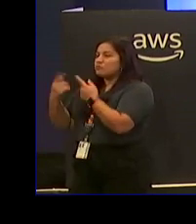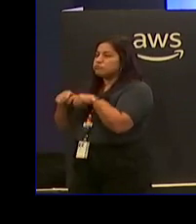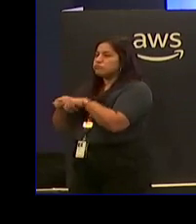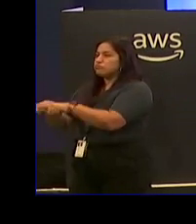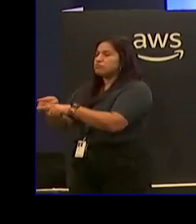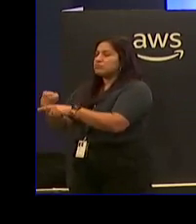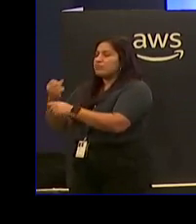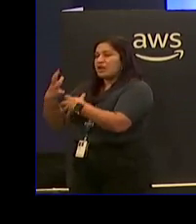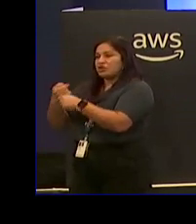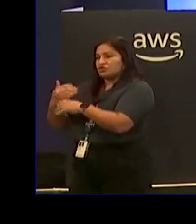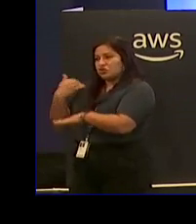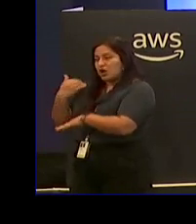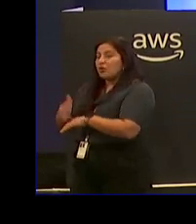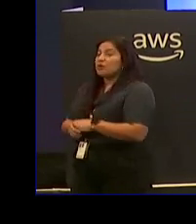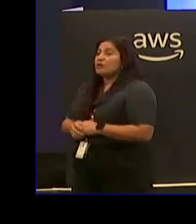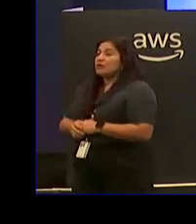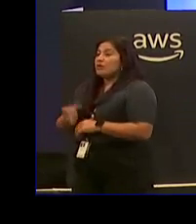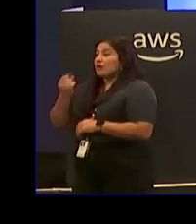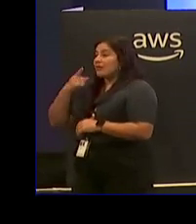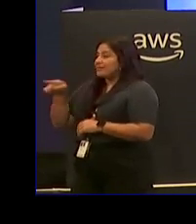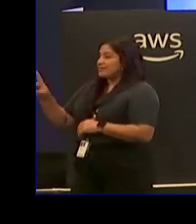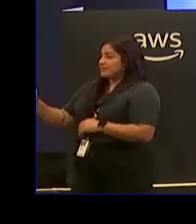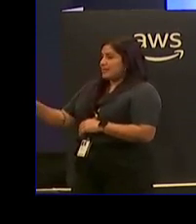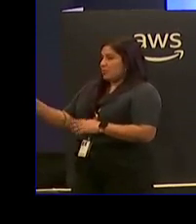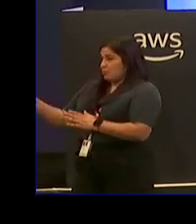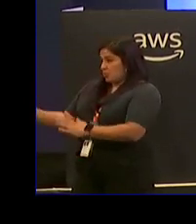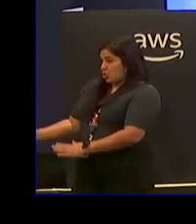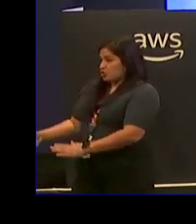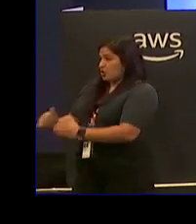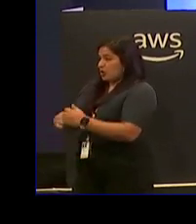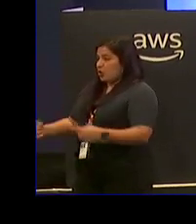and he was a disabled person, a wheelchair user,